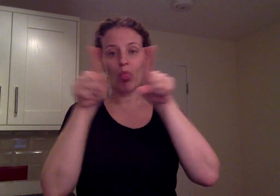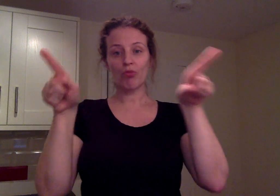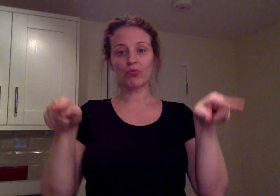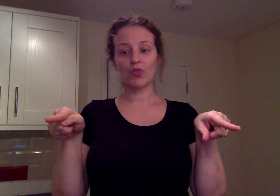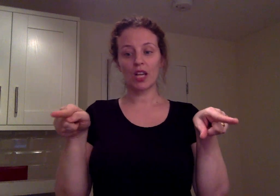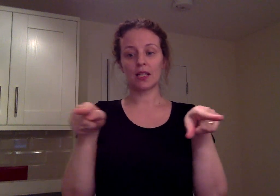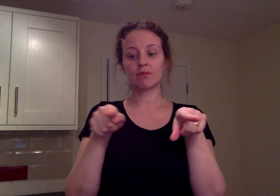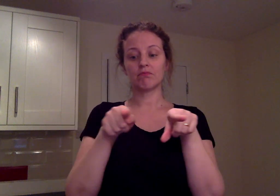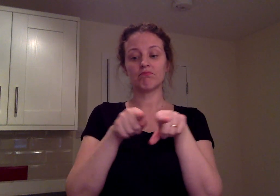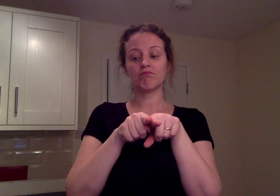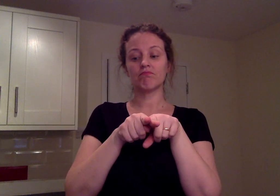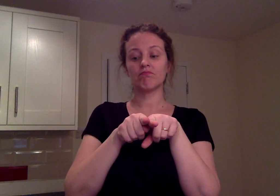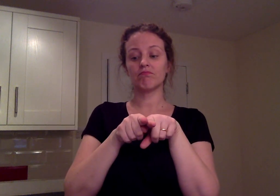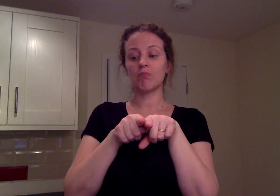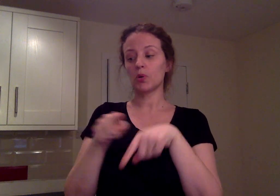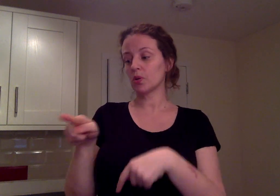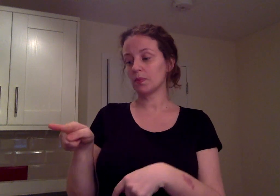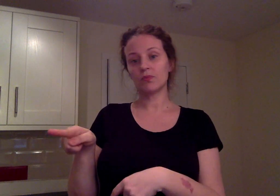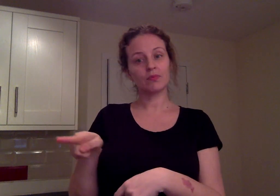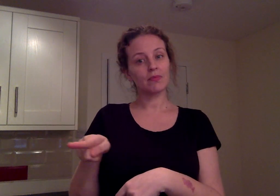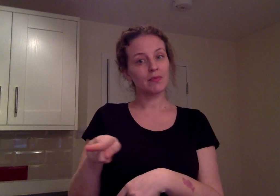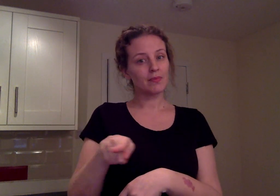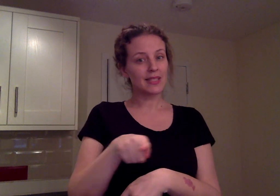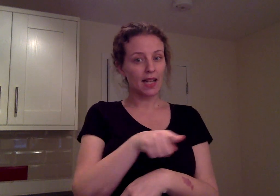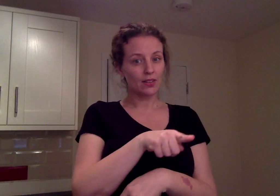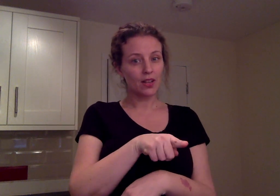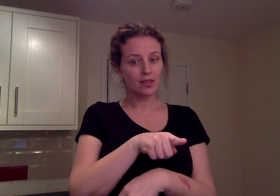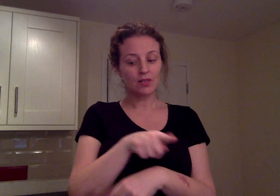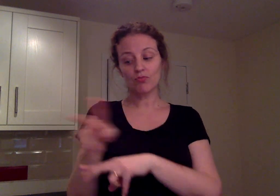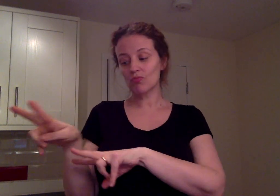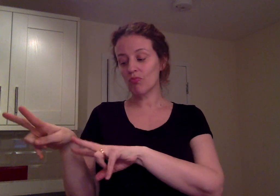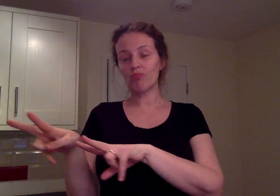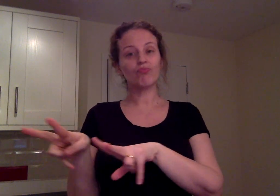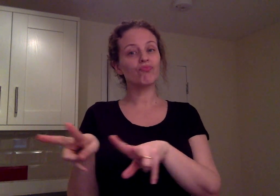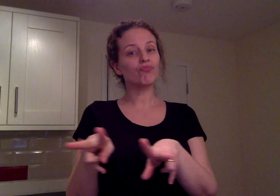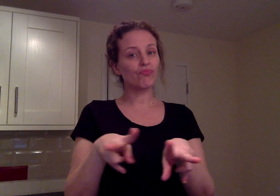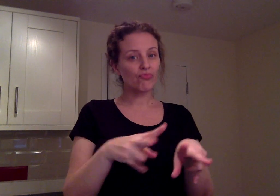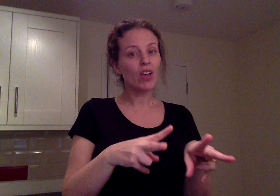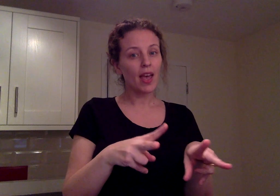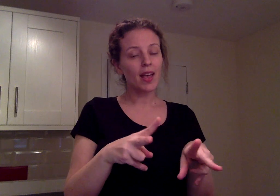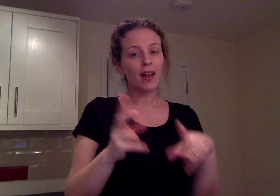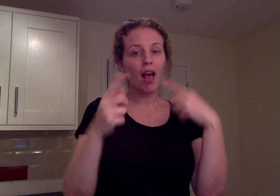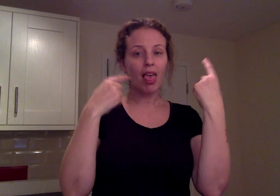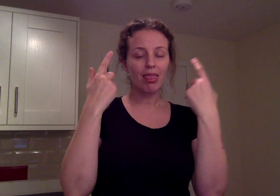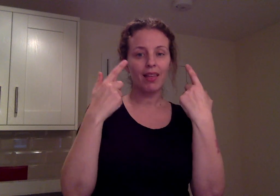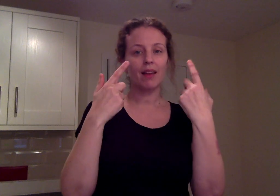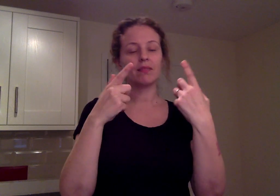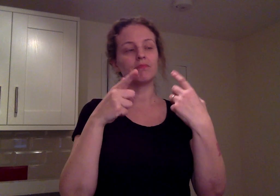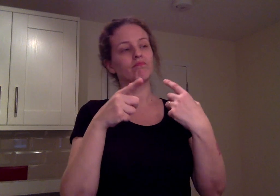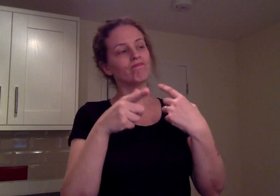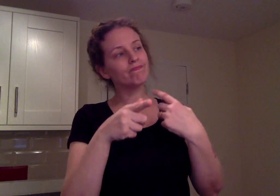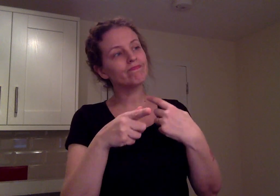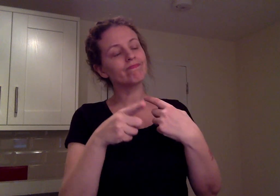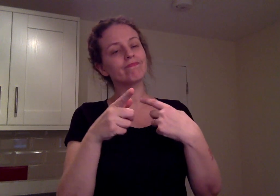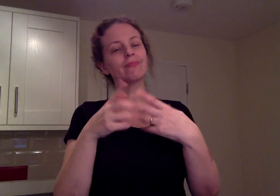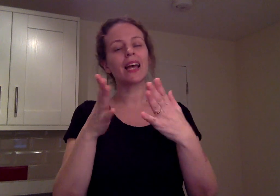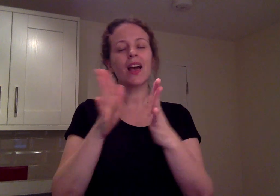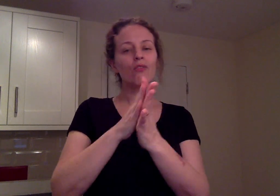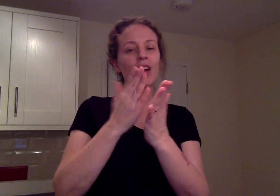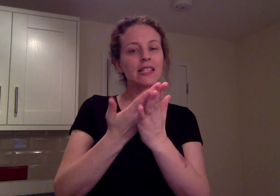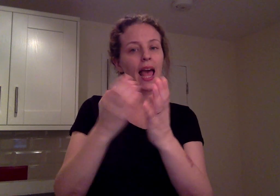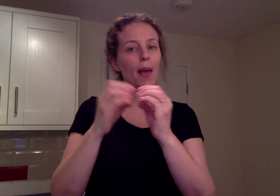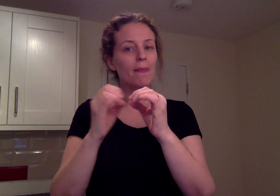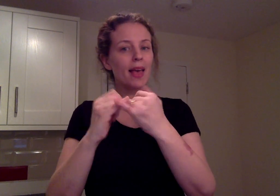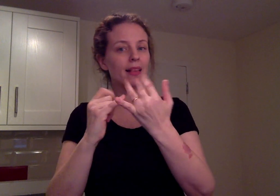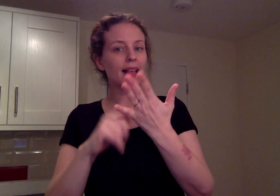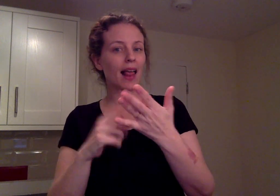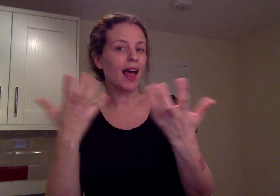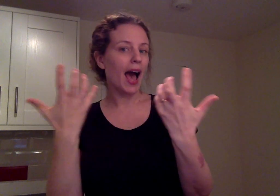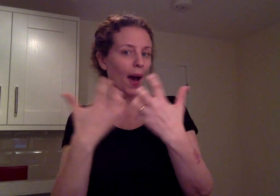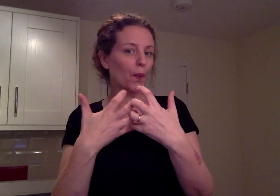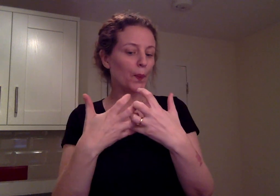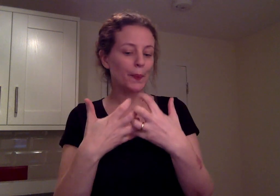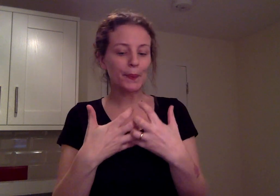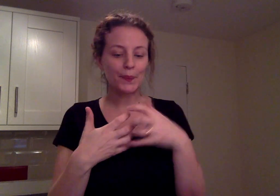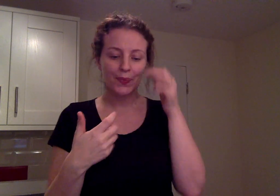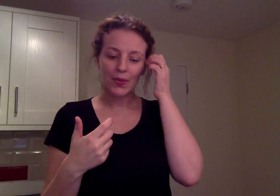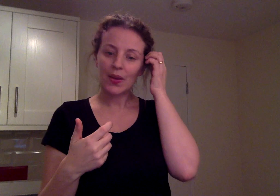On the bottom of the screen a sentence will come up, read it and think how